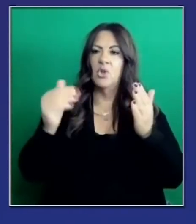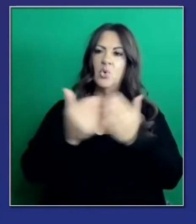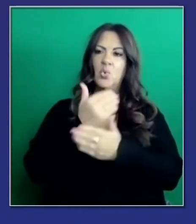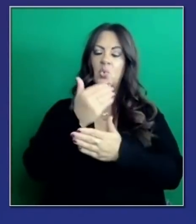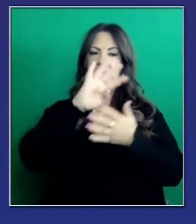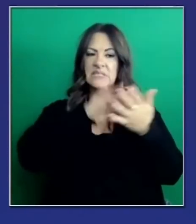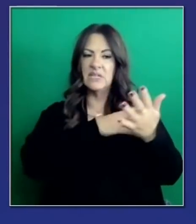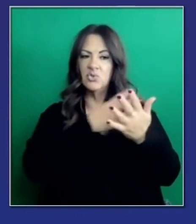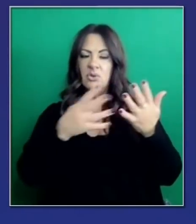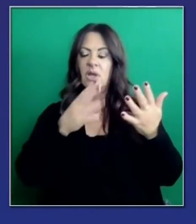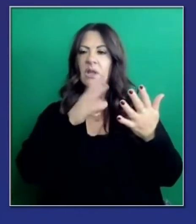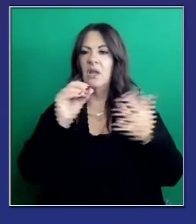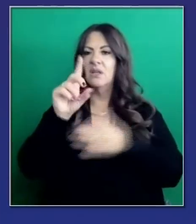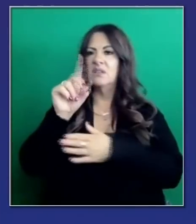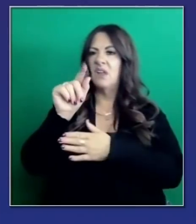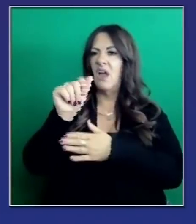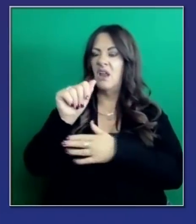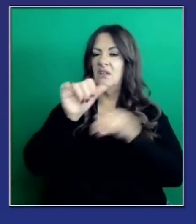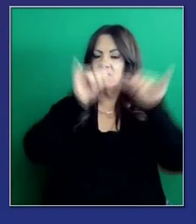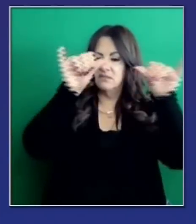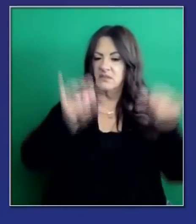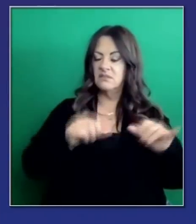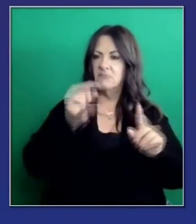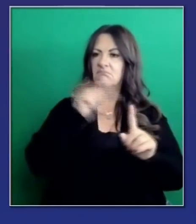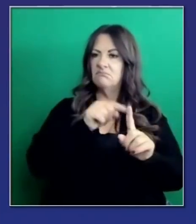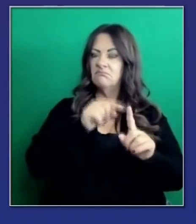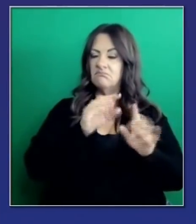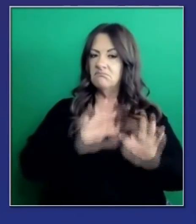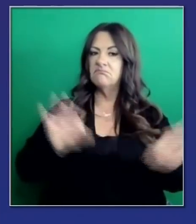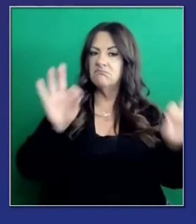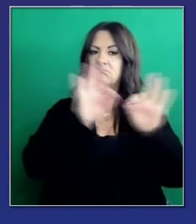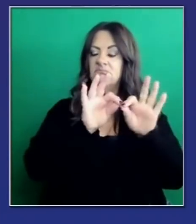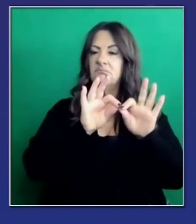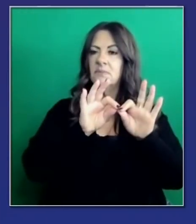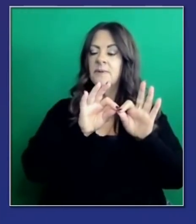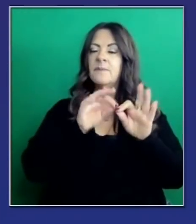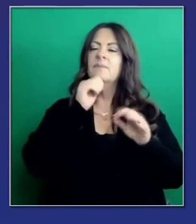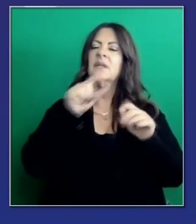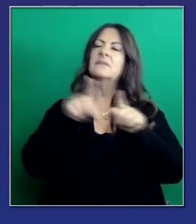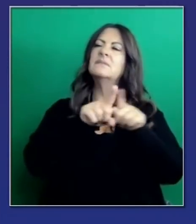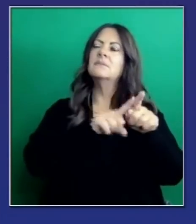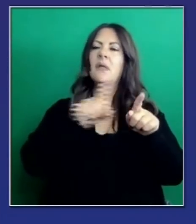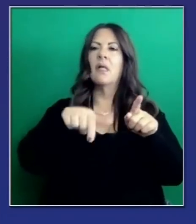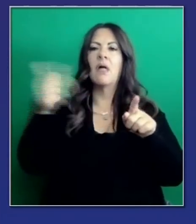FINEST COMPANIES. WE HAVE A NEW SCHEDULING SYSTEM AND A NEW DATA SYSTEM.